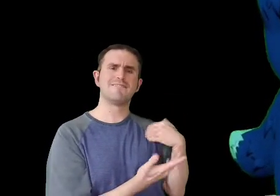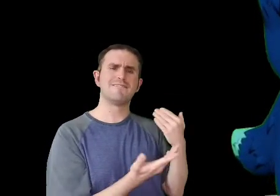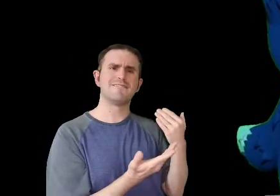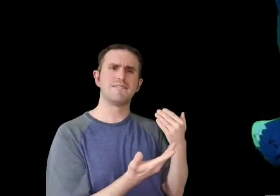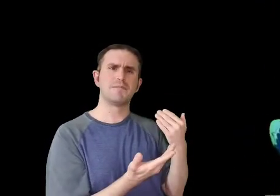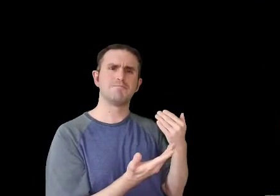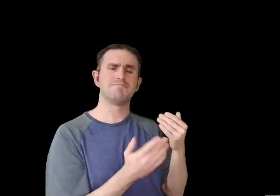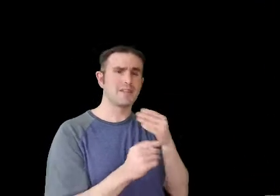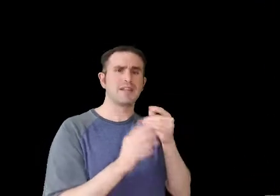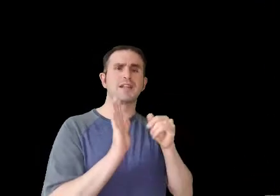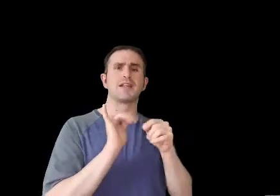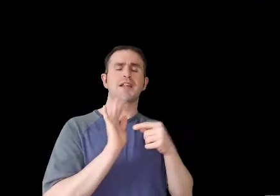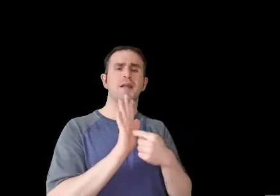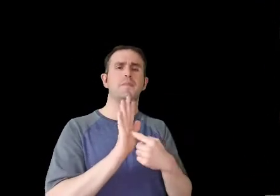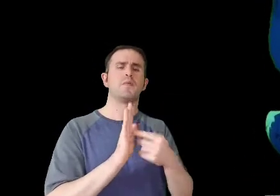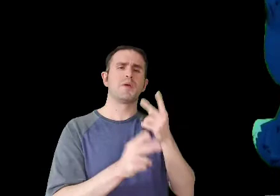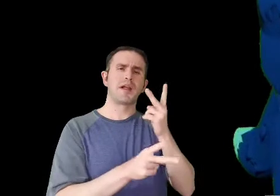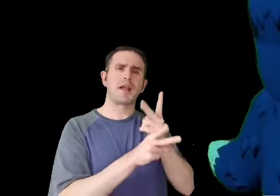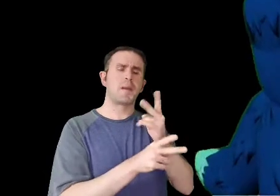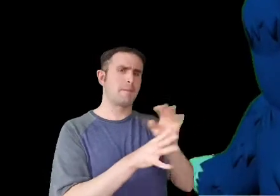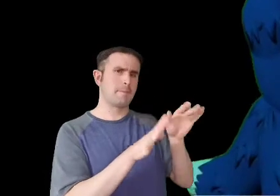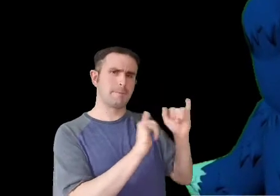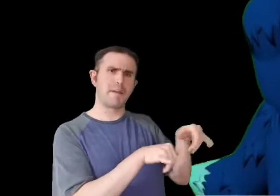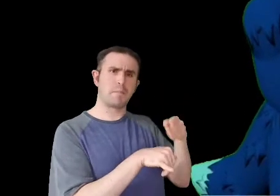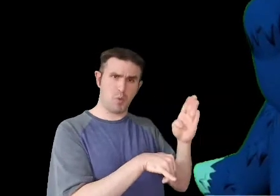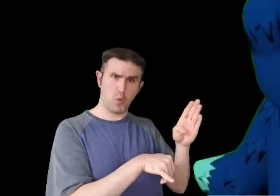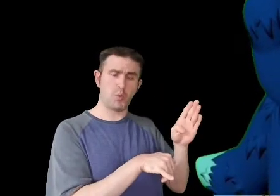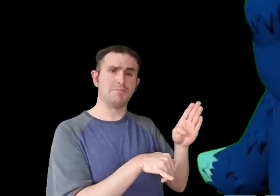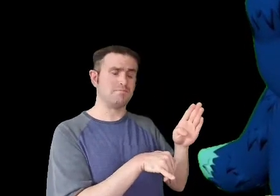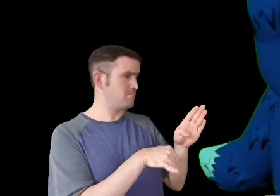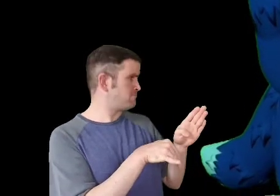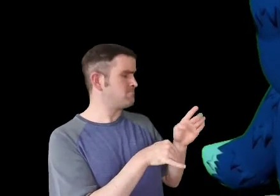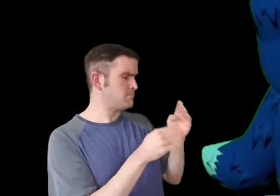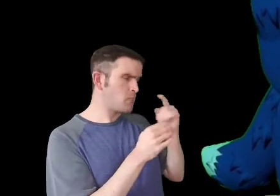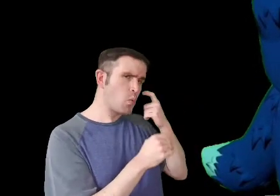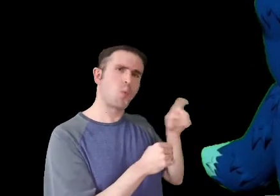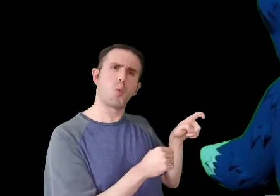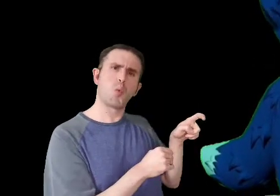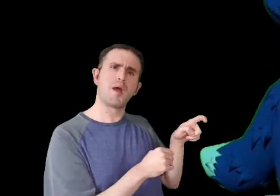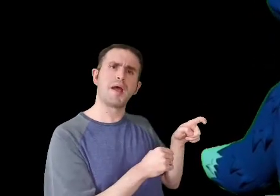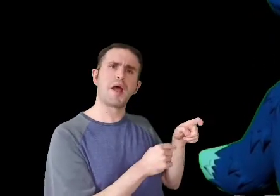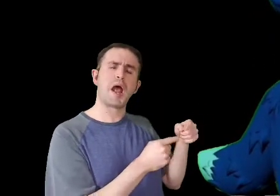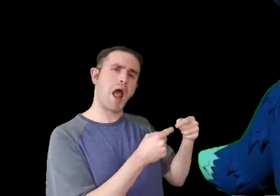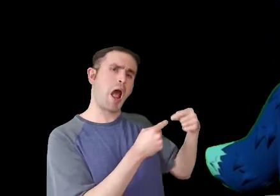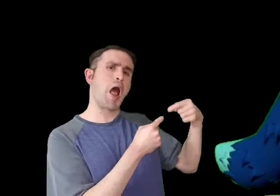say... let's... let's keep with blue, for example... If you look at blue, now go the